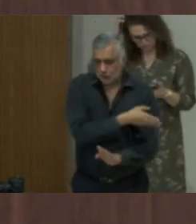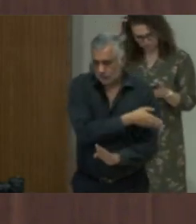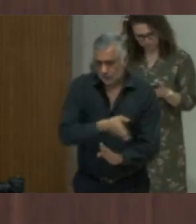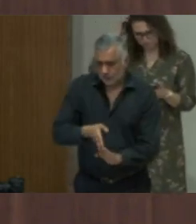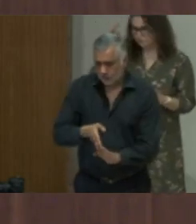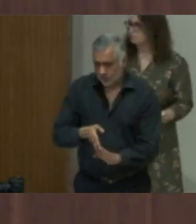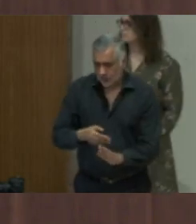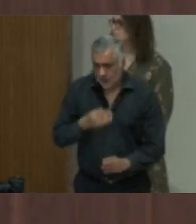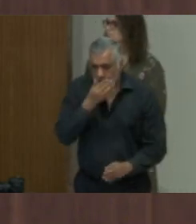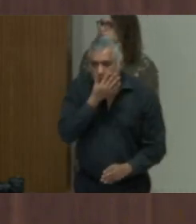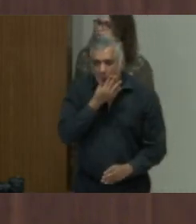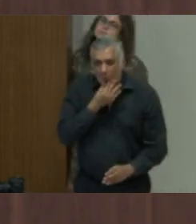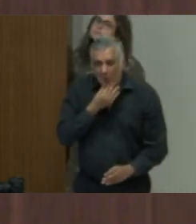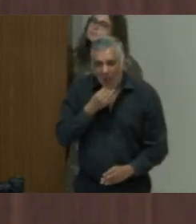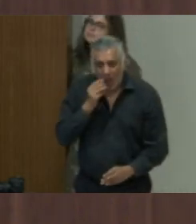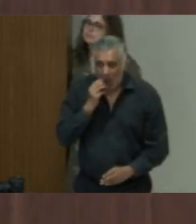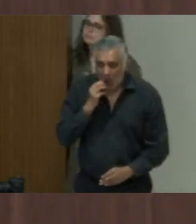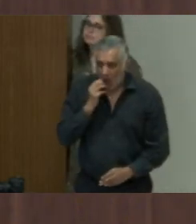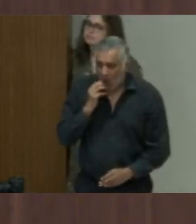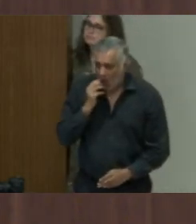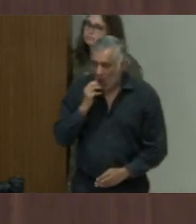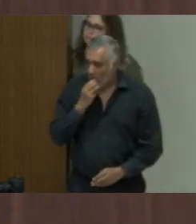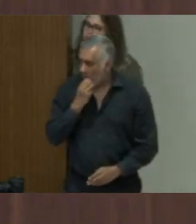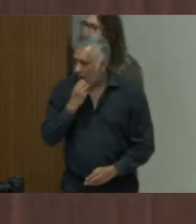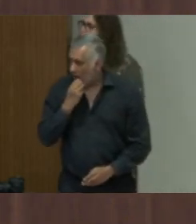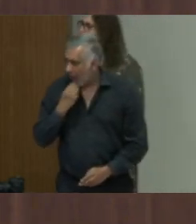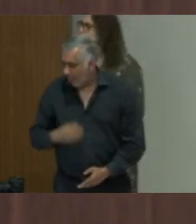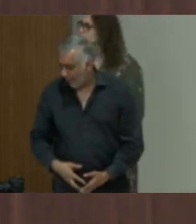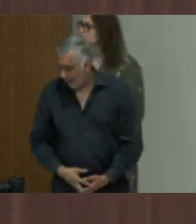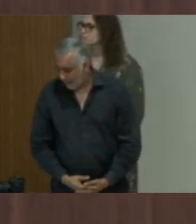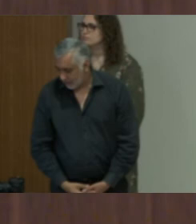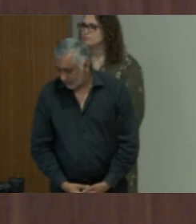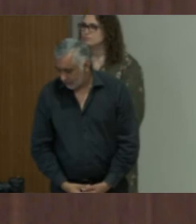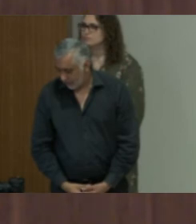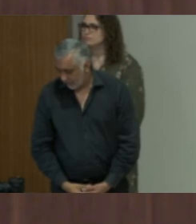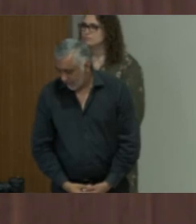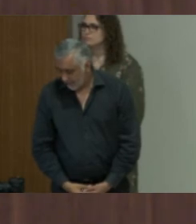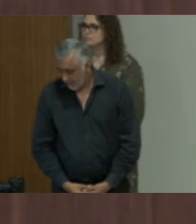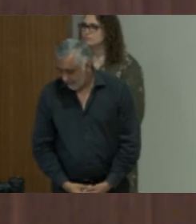The survey that we have implemented, as I was saying,